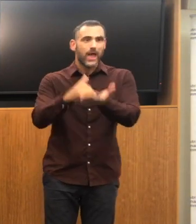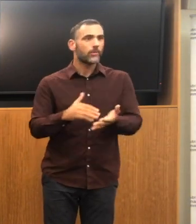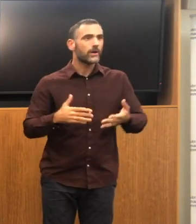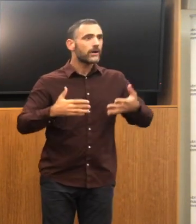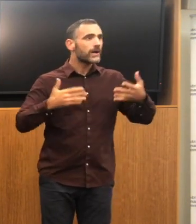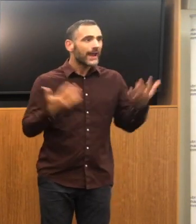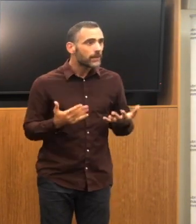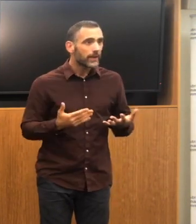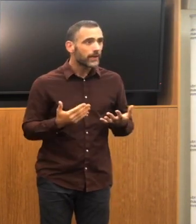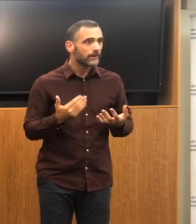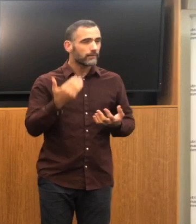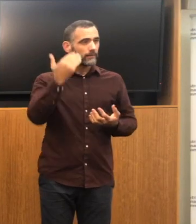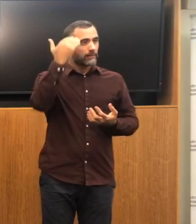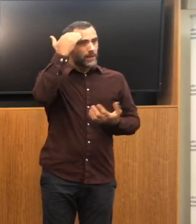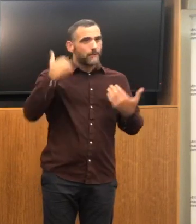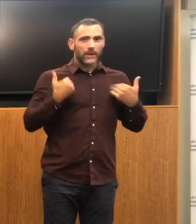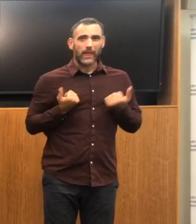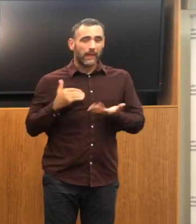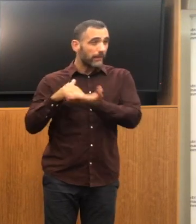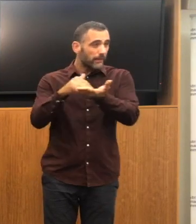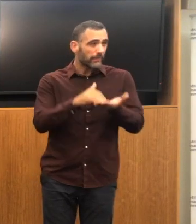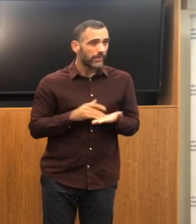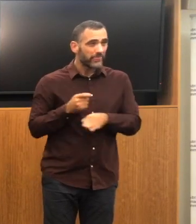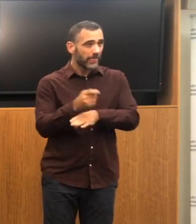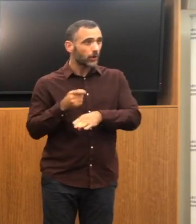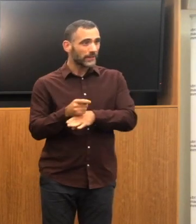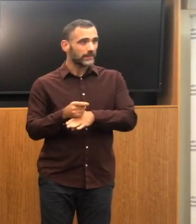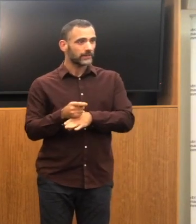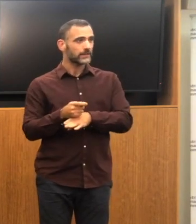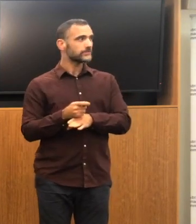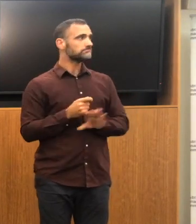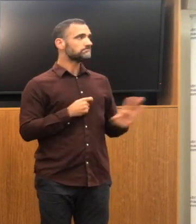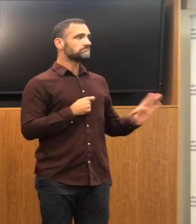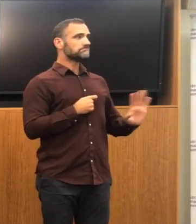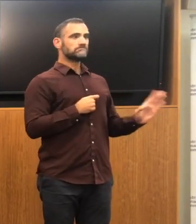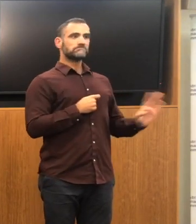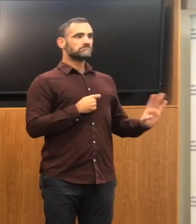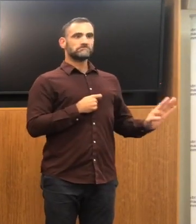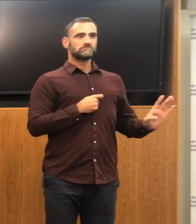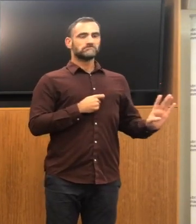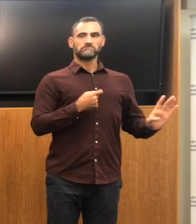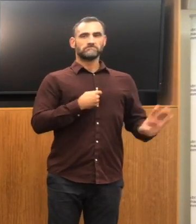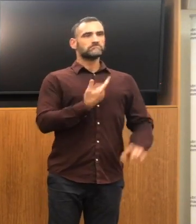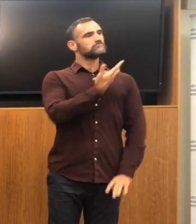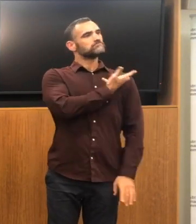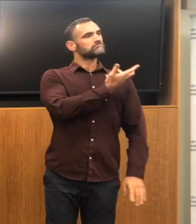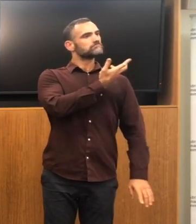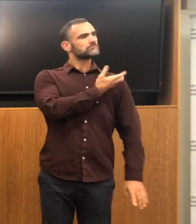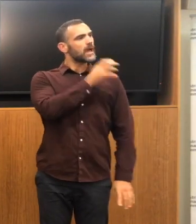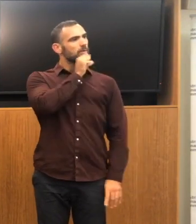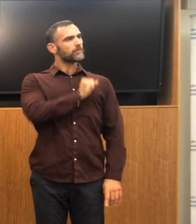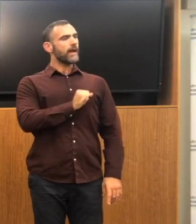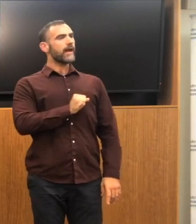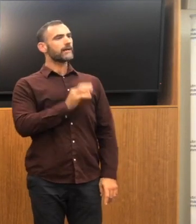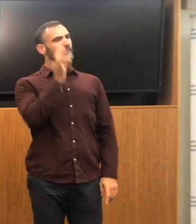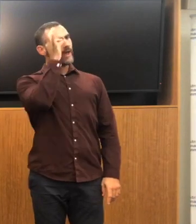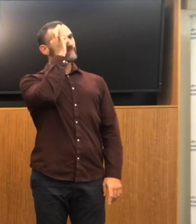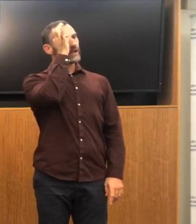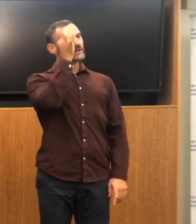He was also a proud man from Afghanistan, but really understood at that moment that he needed to have some help